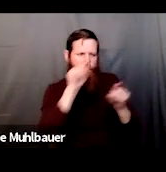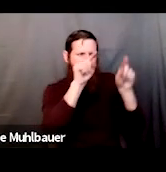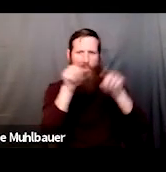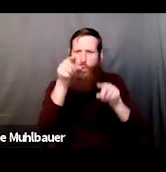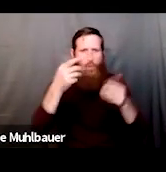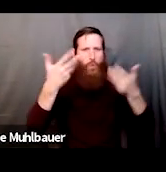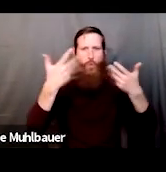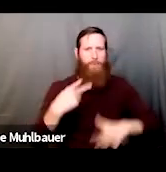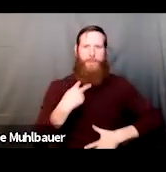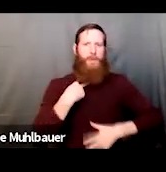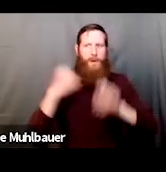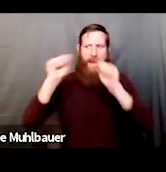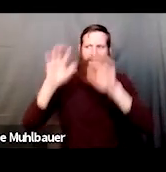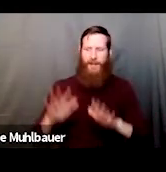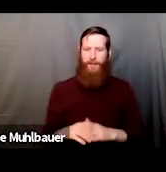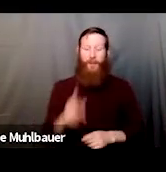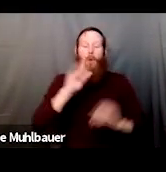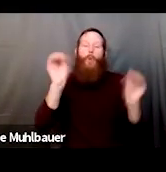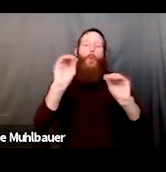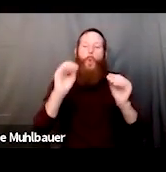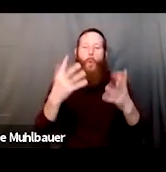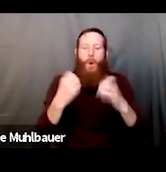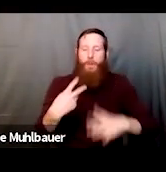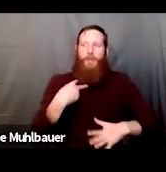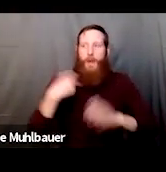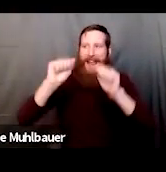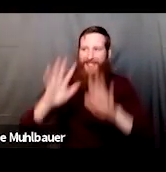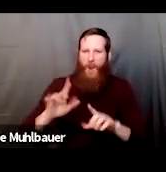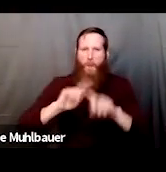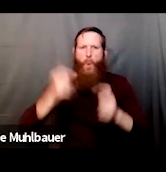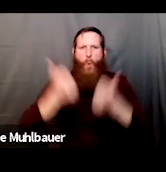No one wants to get caught in an avalanche, but anywhere that would be really bad